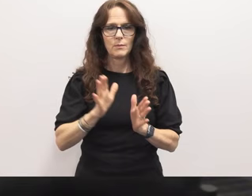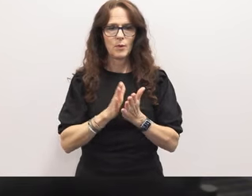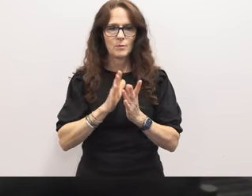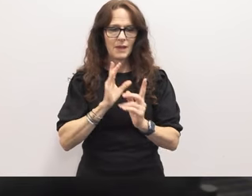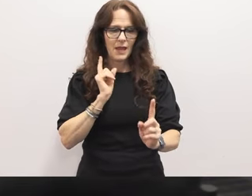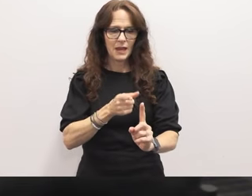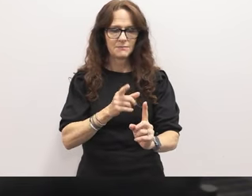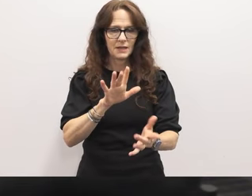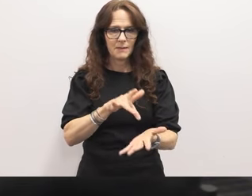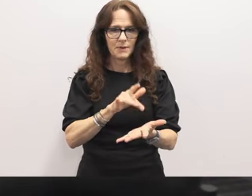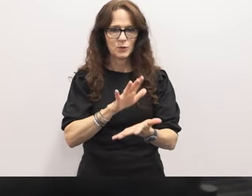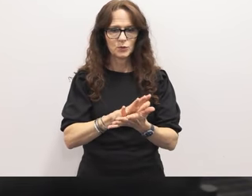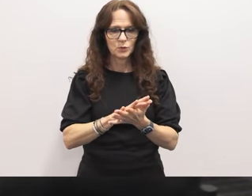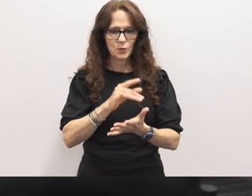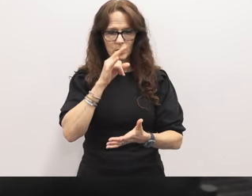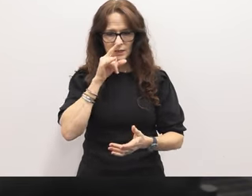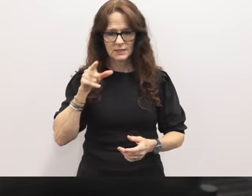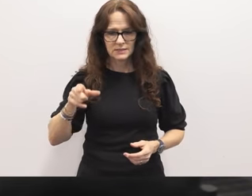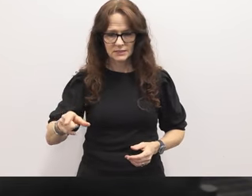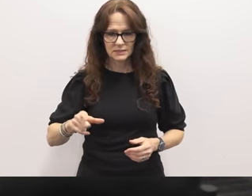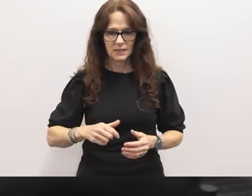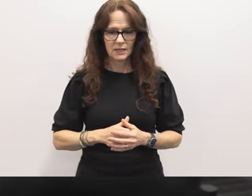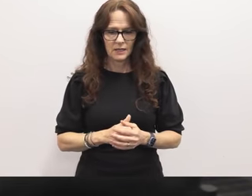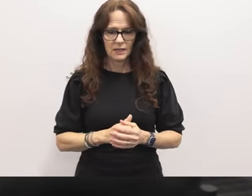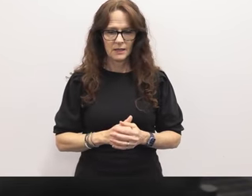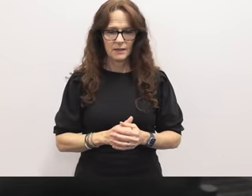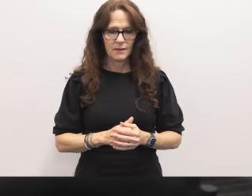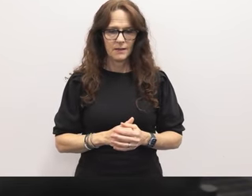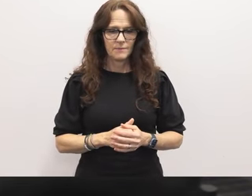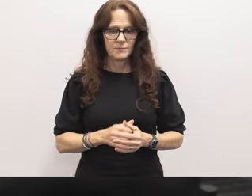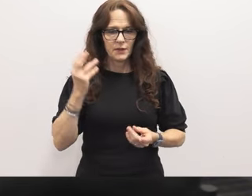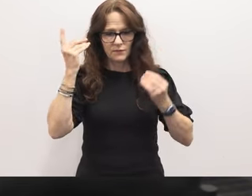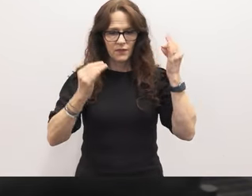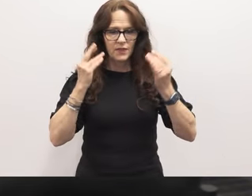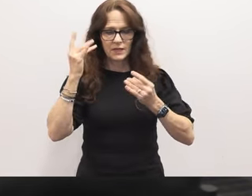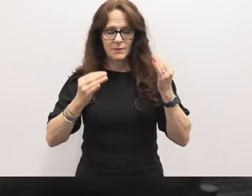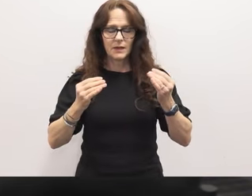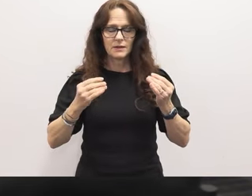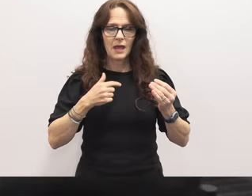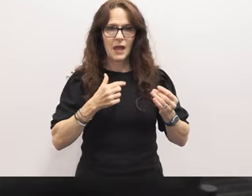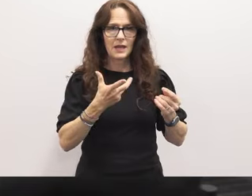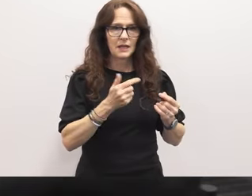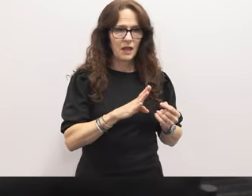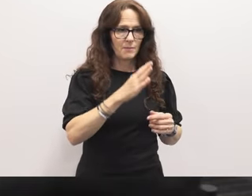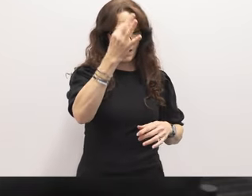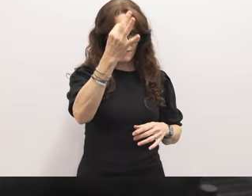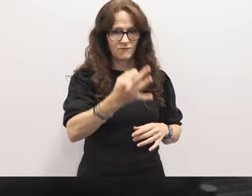And so if you think about this, like, I had a club on Fridays after school on Fridays